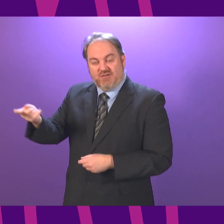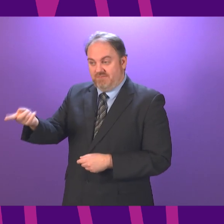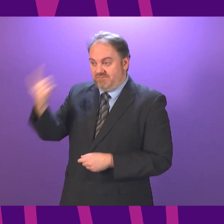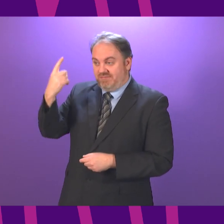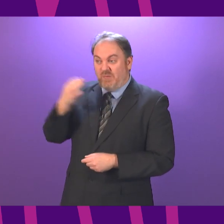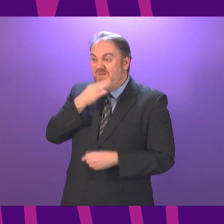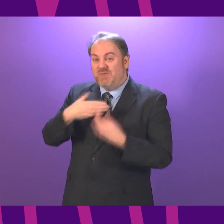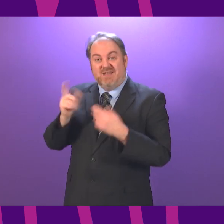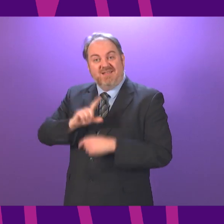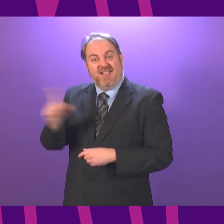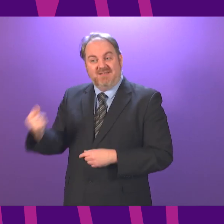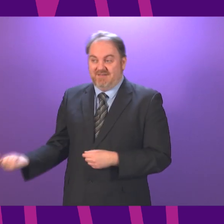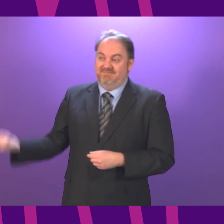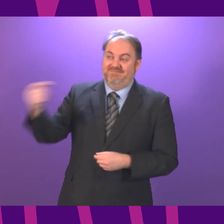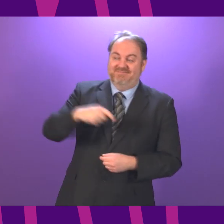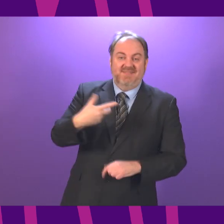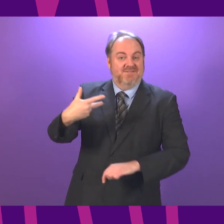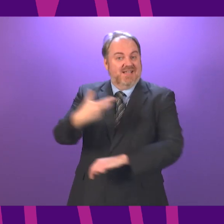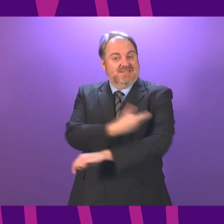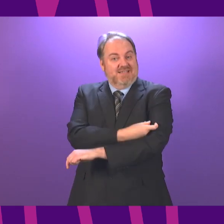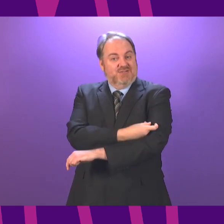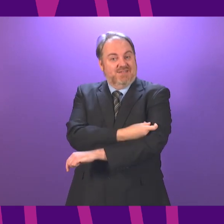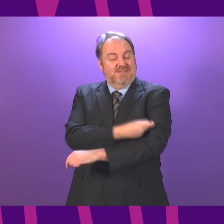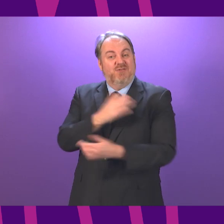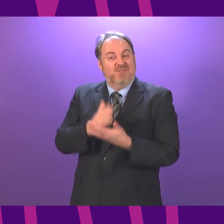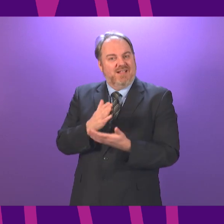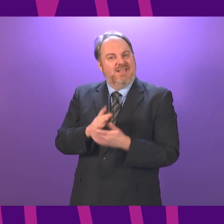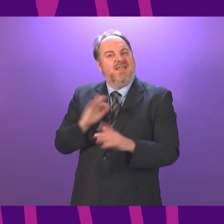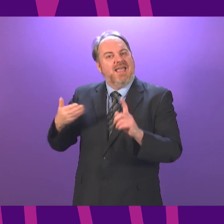of the vaccine. That is how this is being done, to make sure that it is done as quickly as possible.